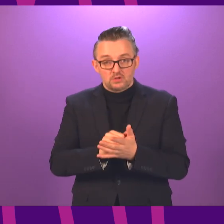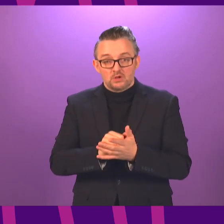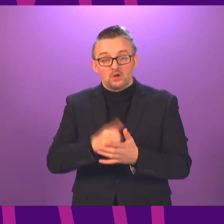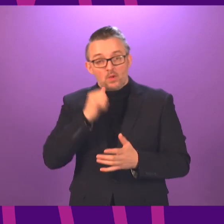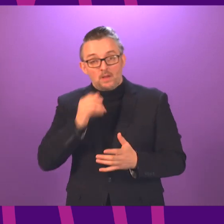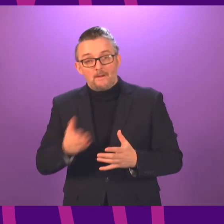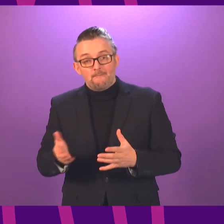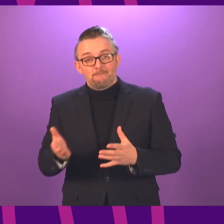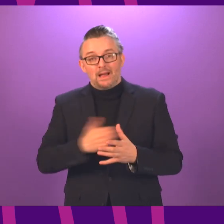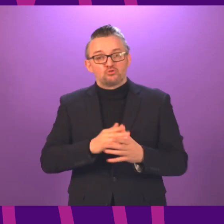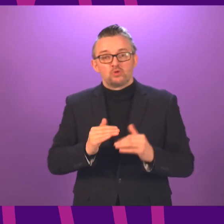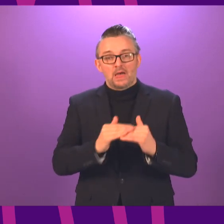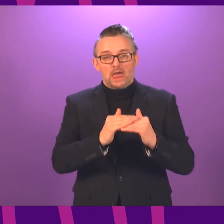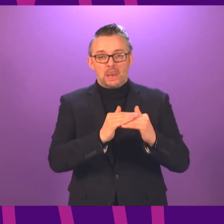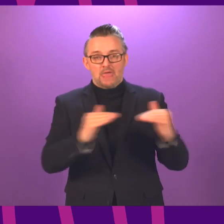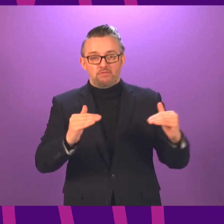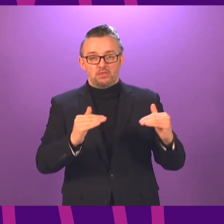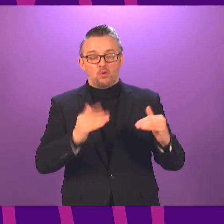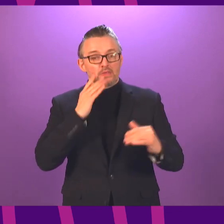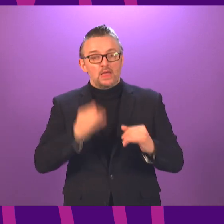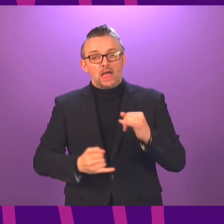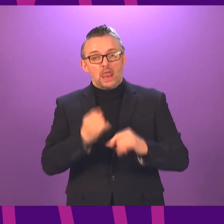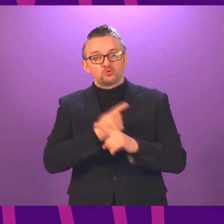to a levels system from the last week in April.